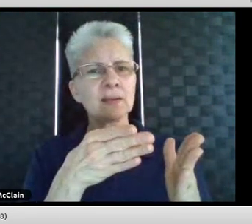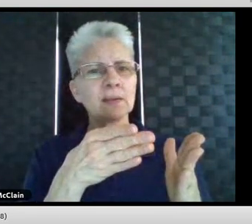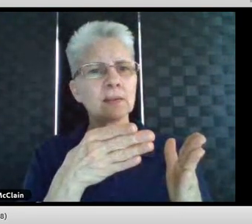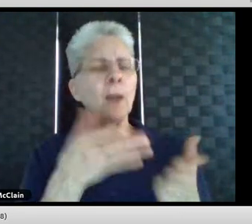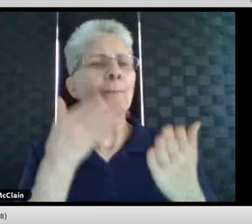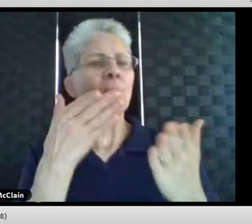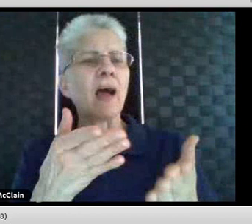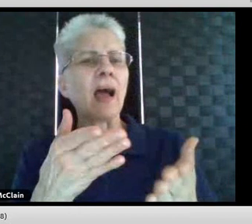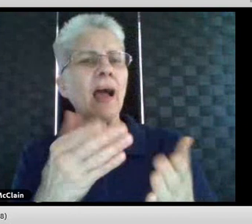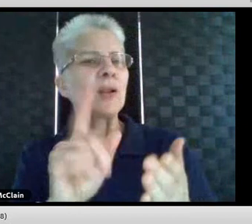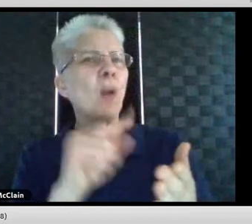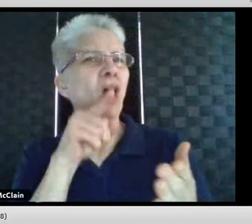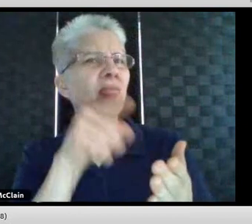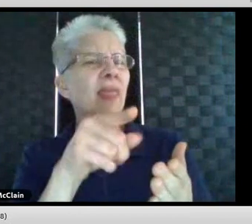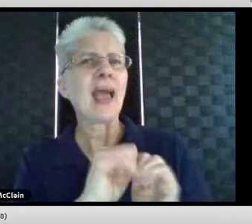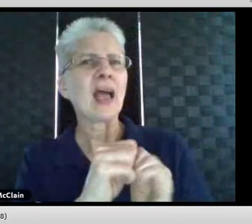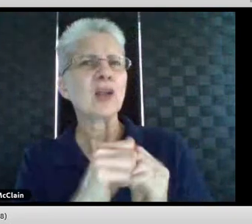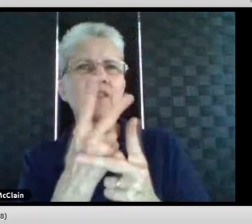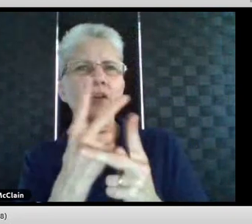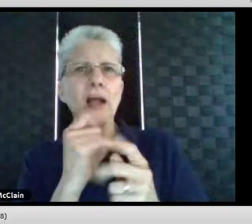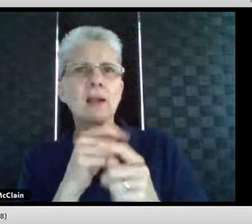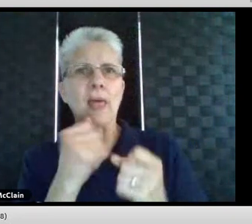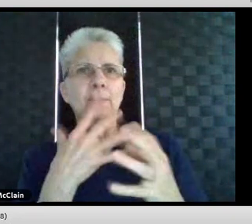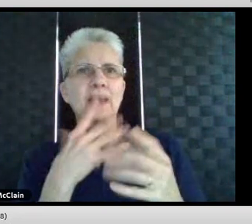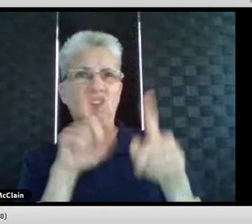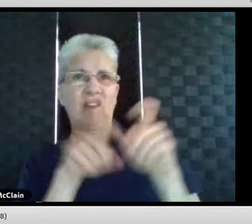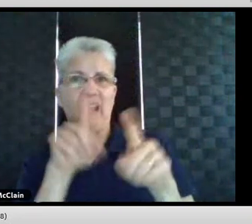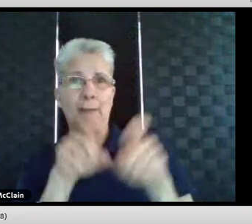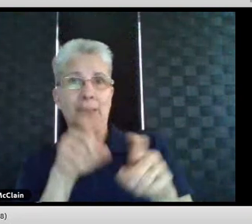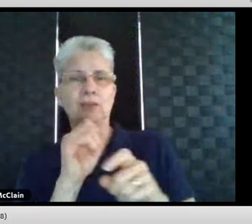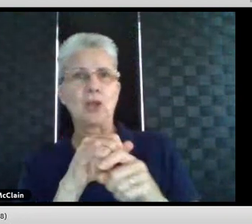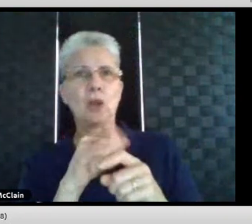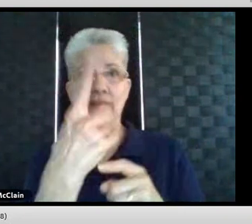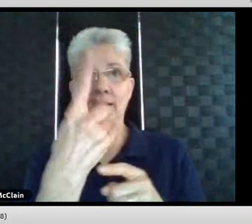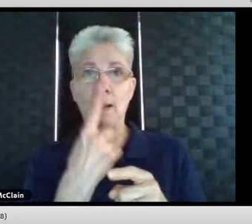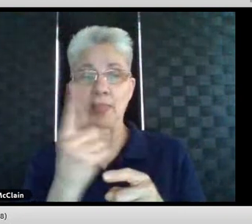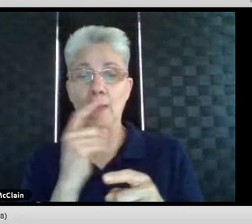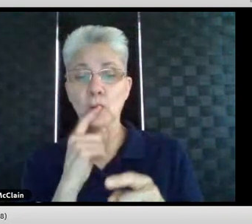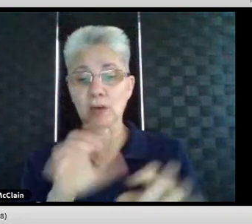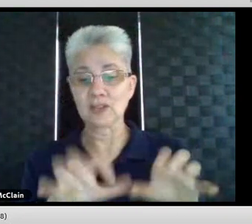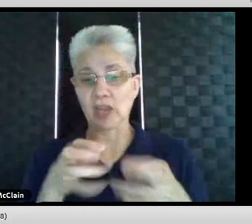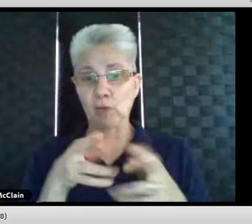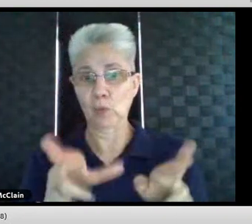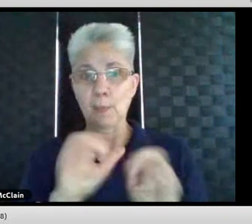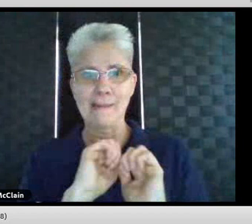How can you figure that out without being creepy whether they come into the library or they're in a chat room, you know?